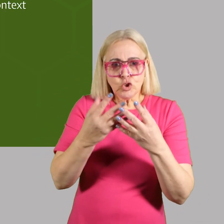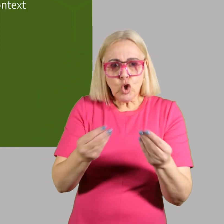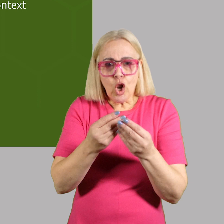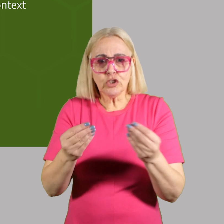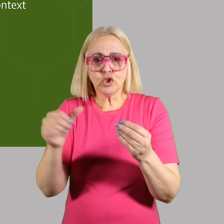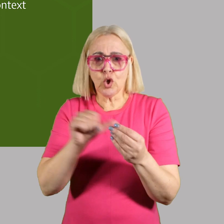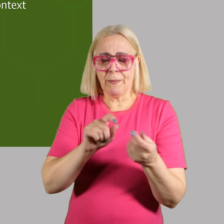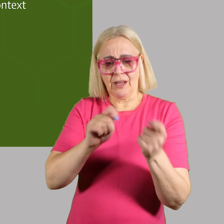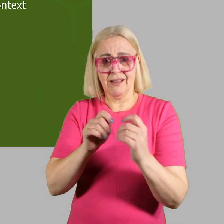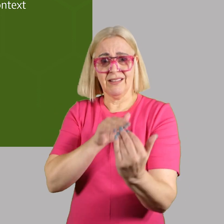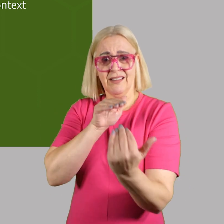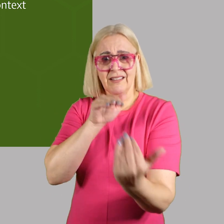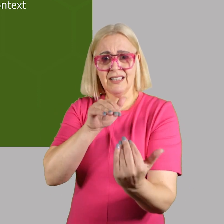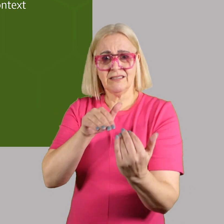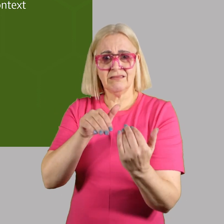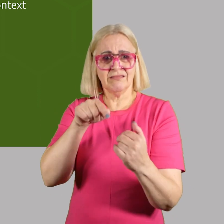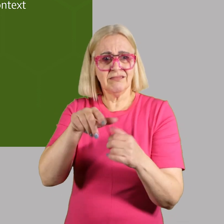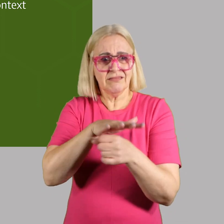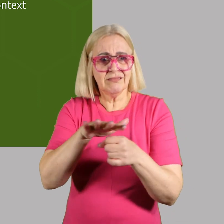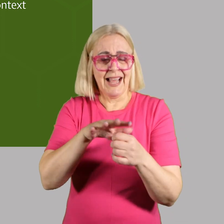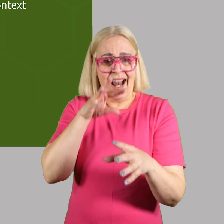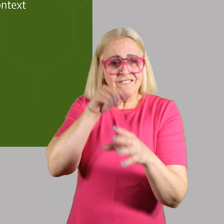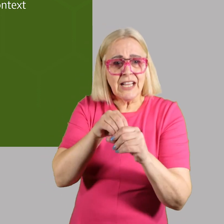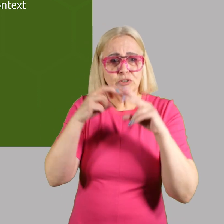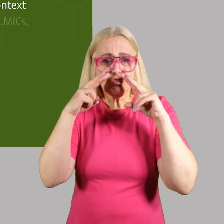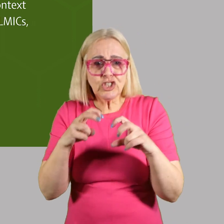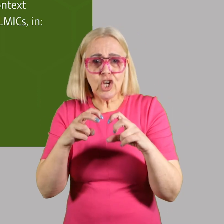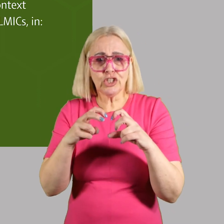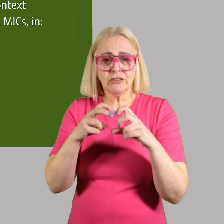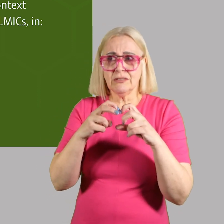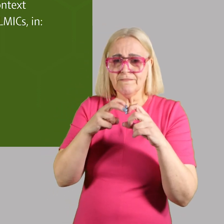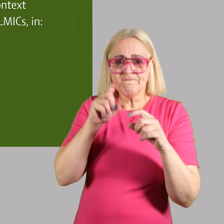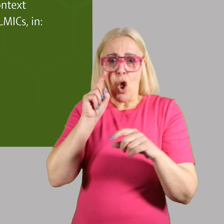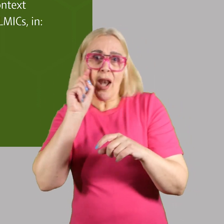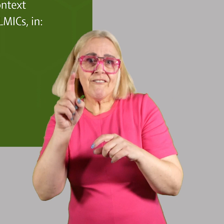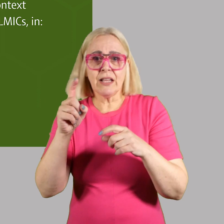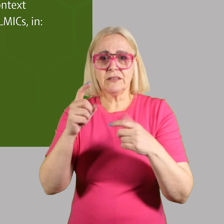pragmatic solutions to the local context; investment in research to generate innovative,